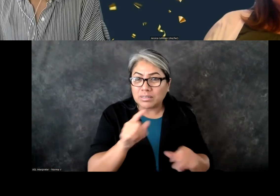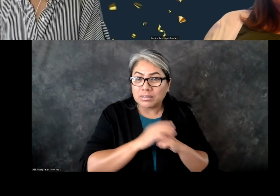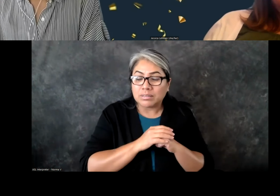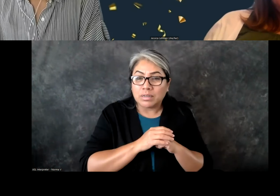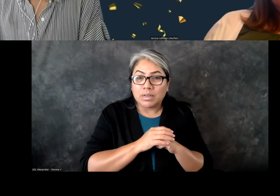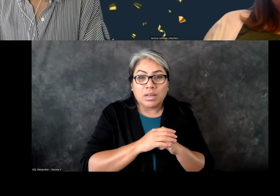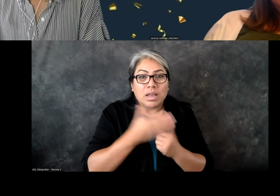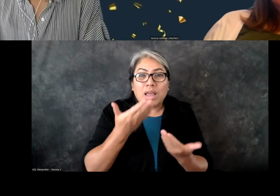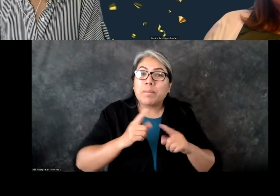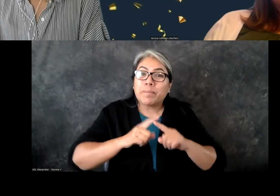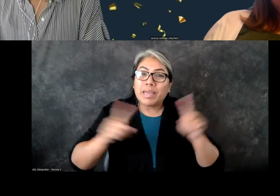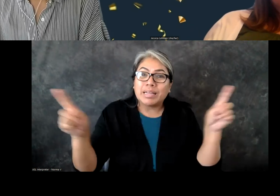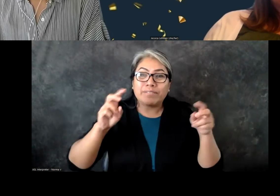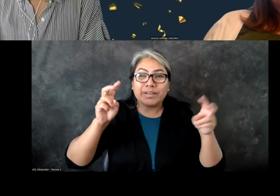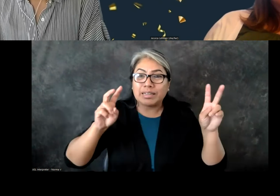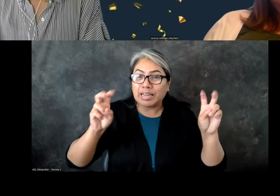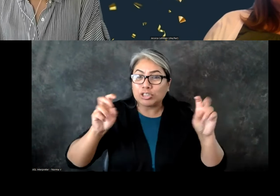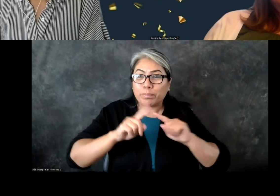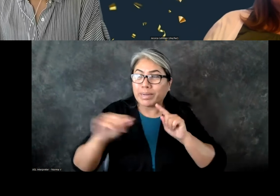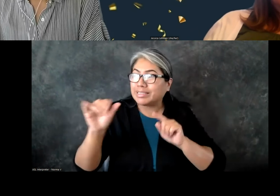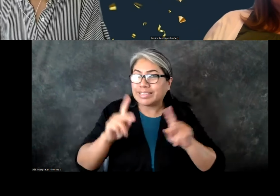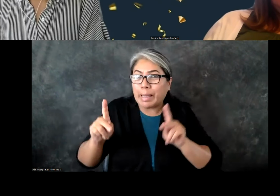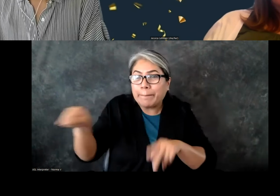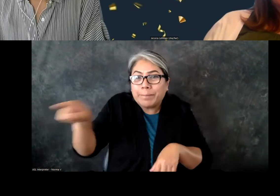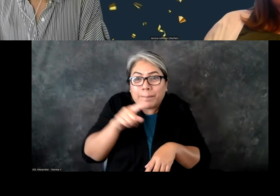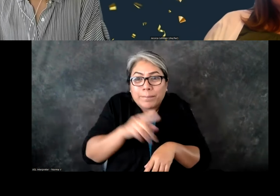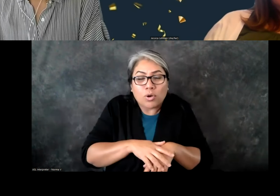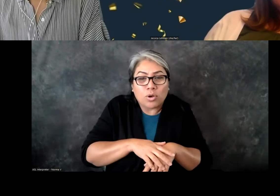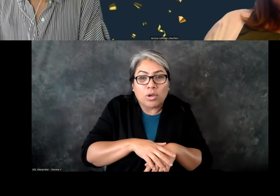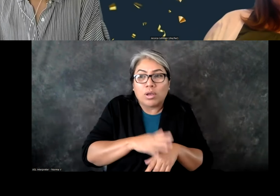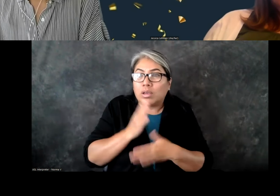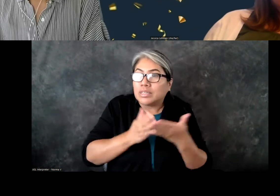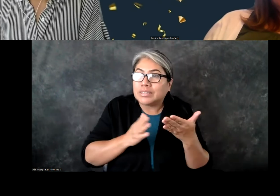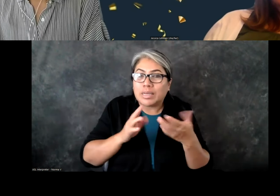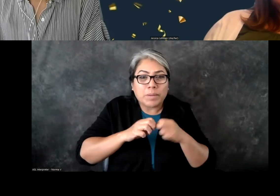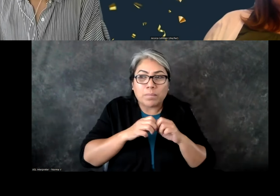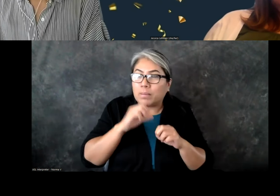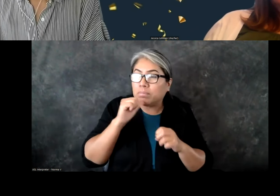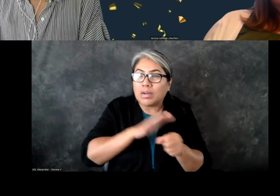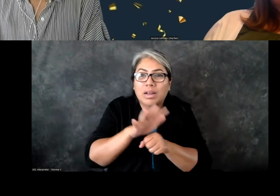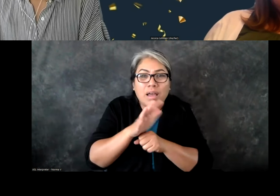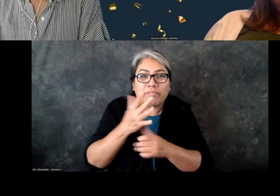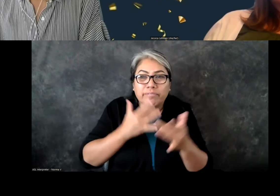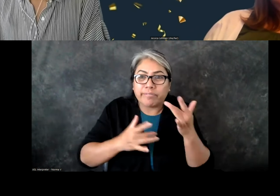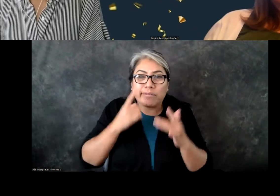is just not enough to live on, right. That has been pointed out multiple times. And it may be a slightly different